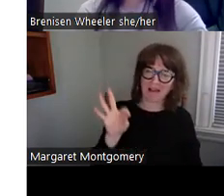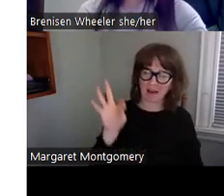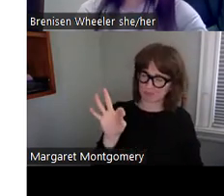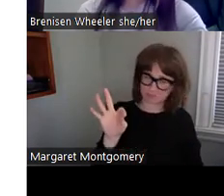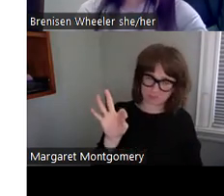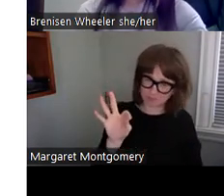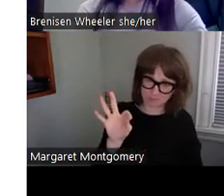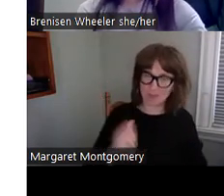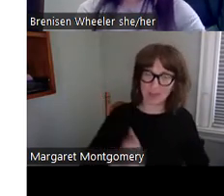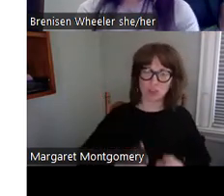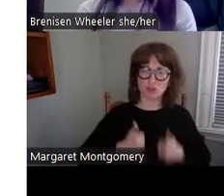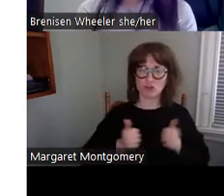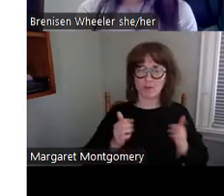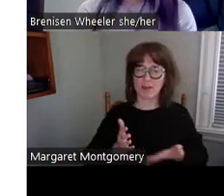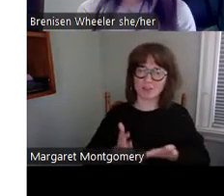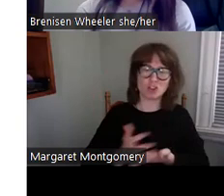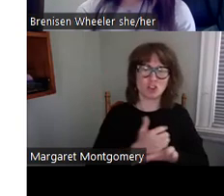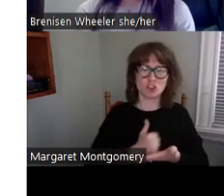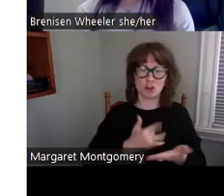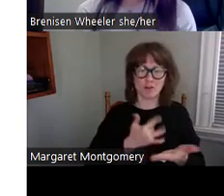non judgment. 13:10:17 And even if the survivor leaves again